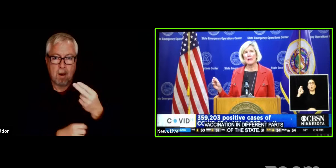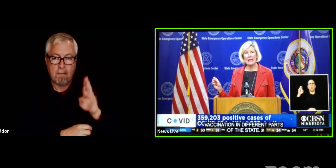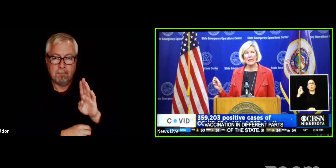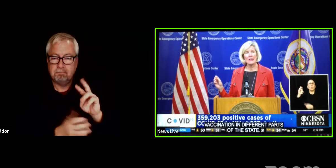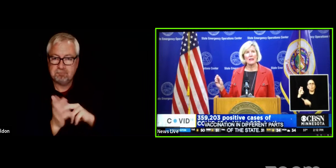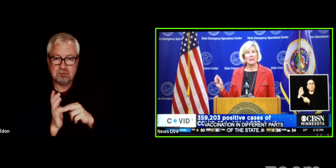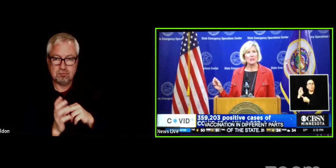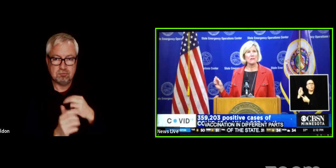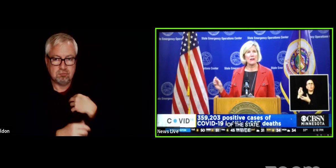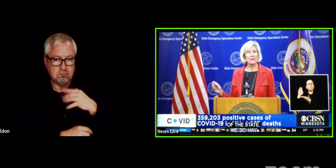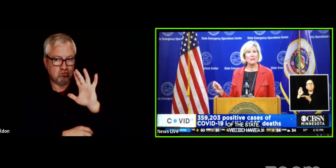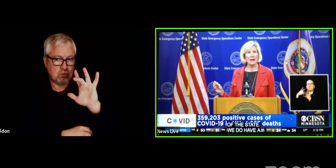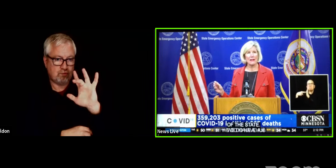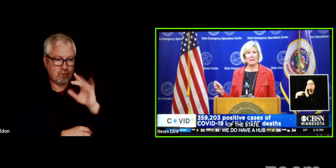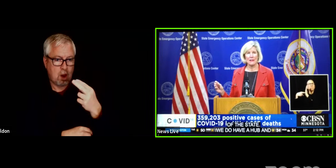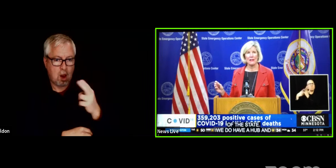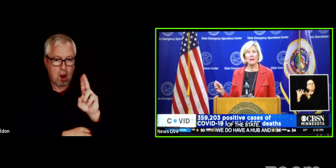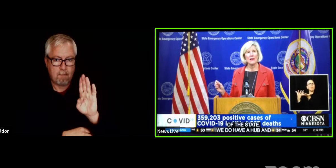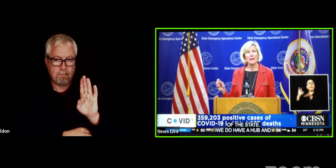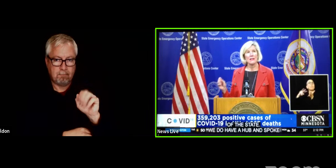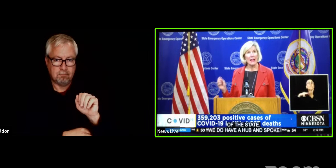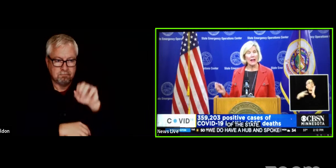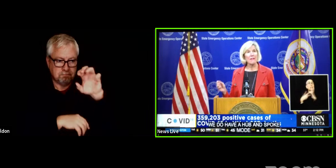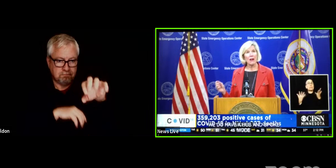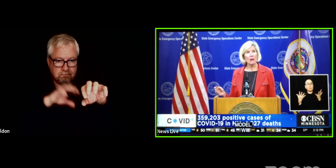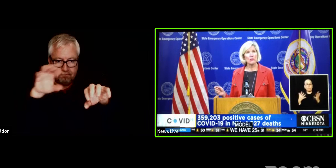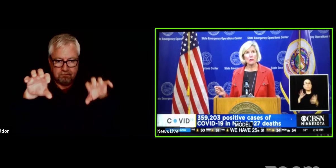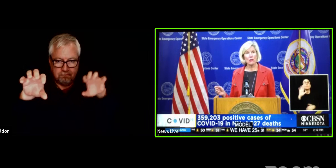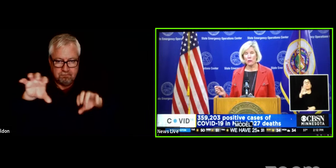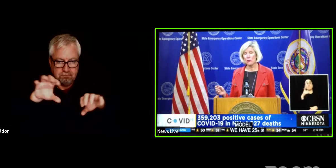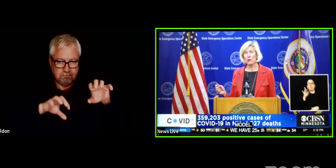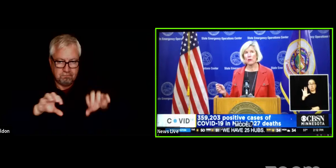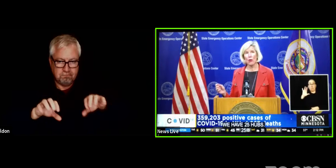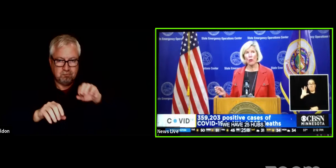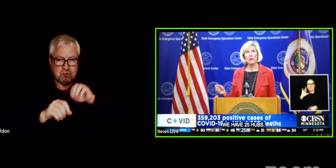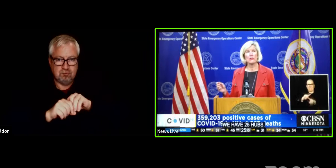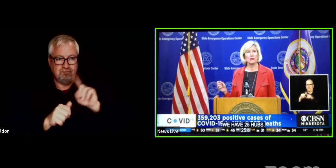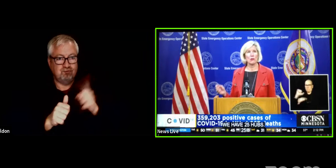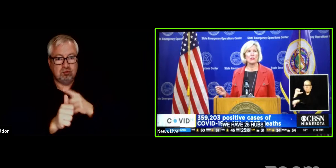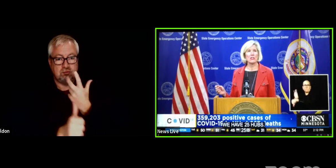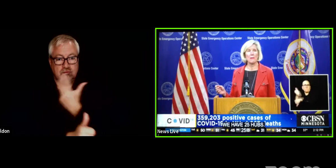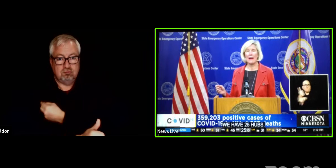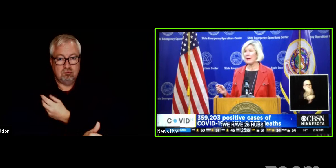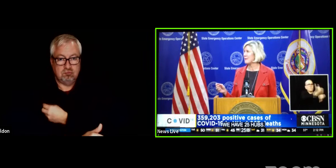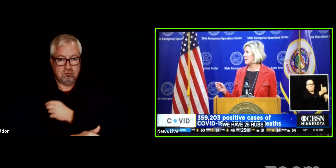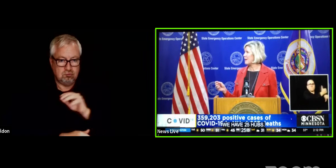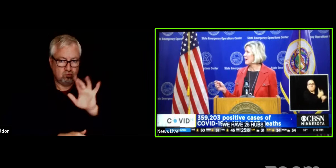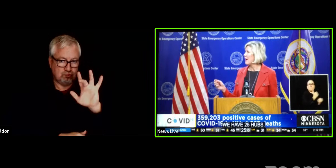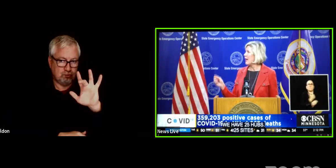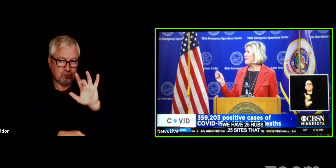GETTING THE INITIAL PFIZER VACCINE. THEY HAVE THAT ULTRA COLD STORAGE CAPACITY.